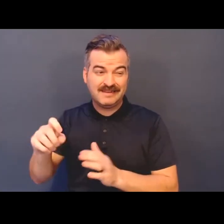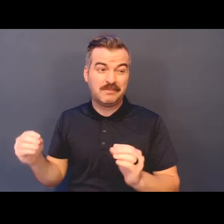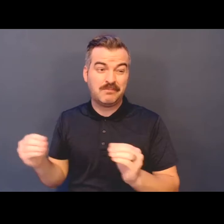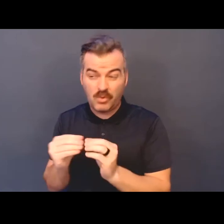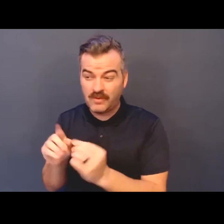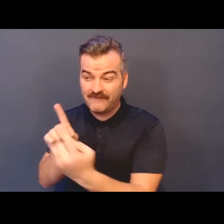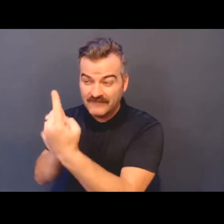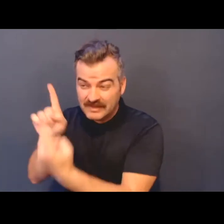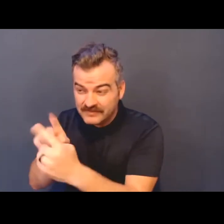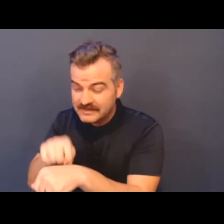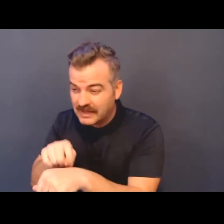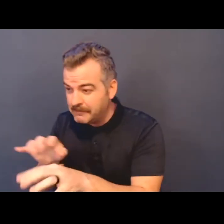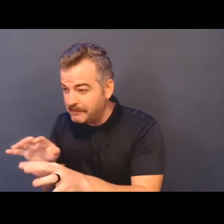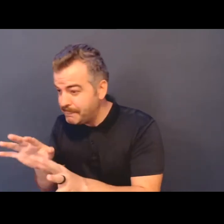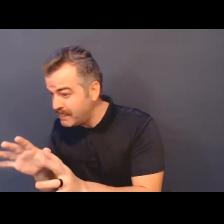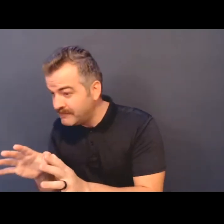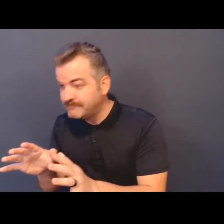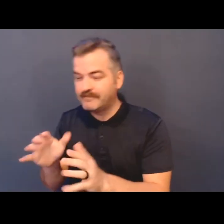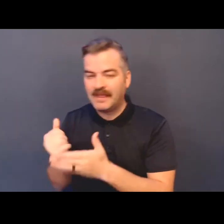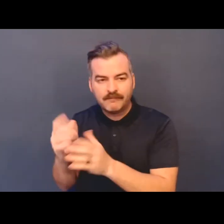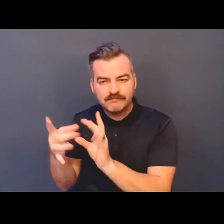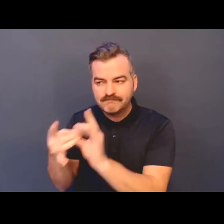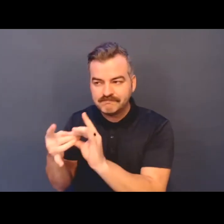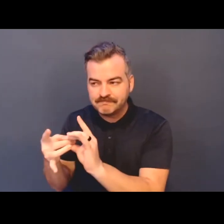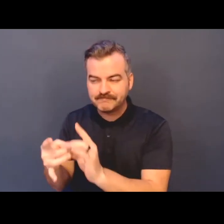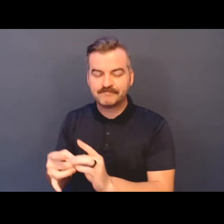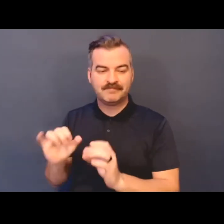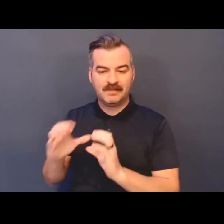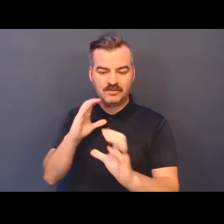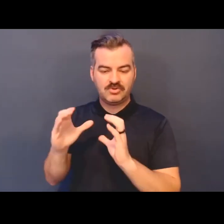with clinicians in order for these pairs to develop the communicative tools necessary.